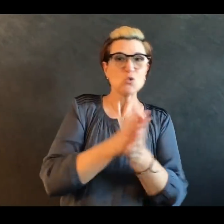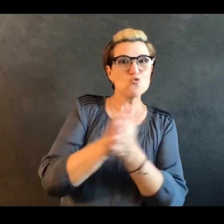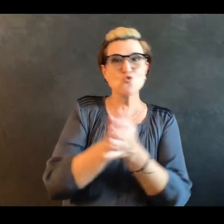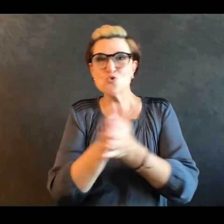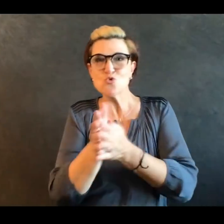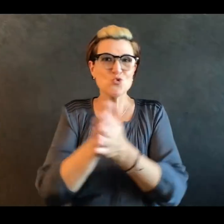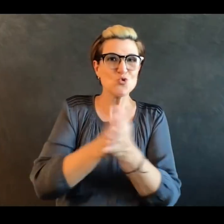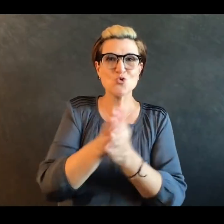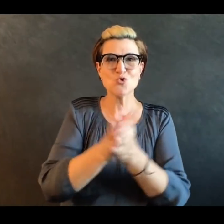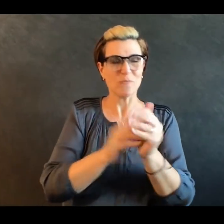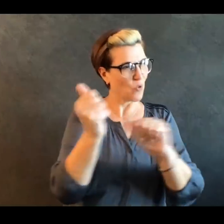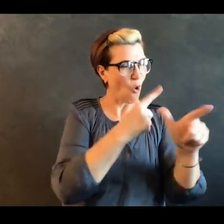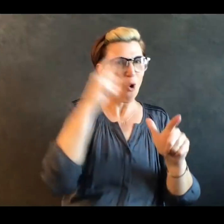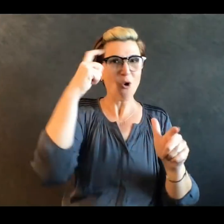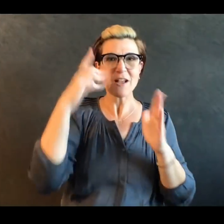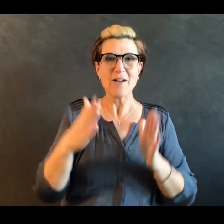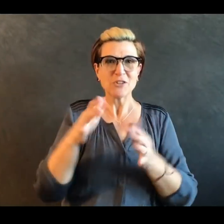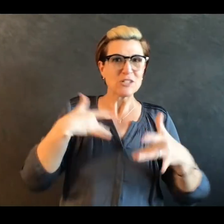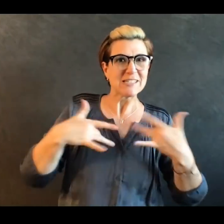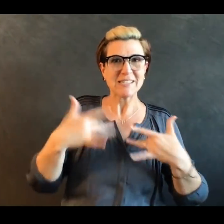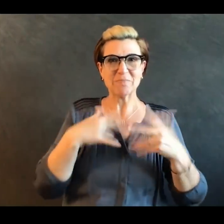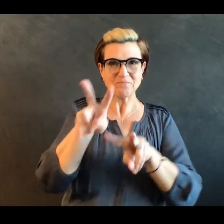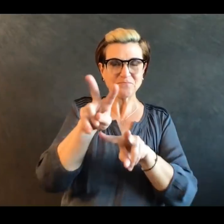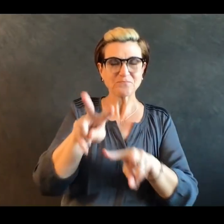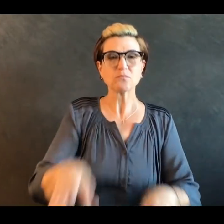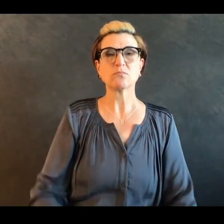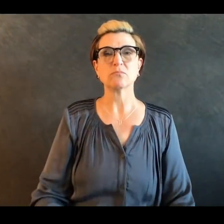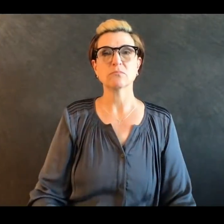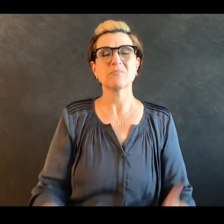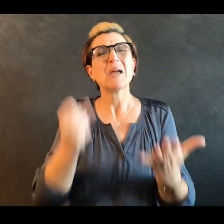get going again not all states are the same they're very different summer